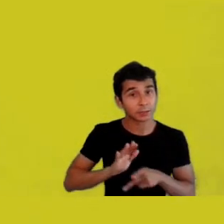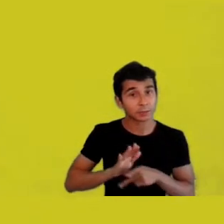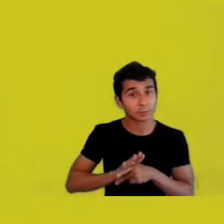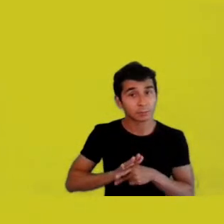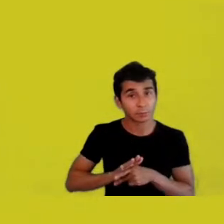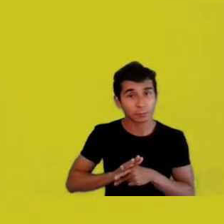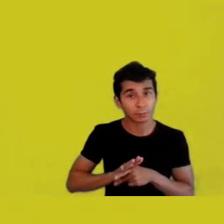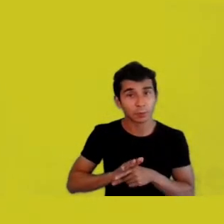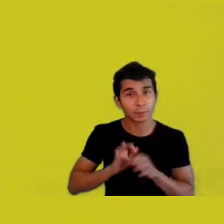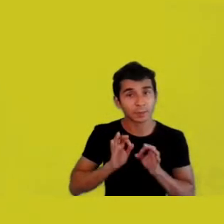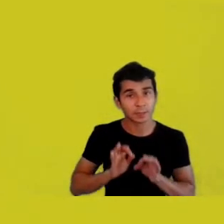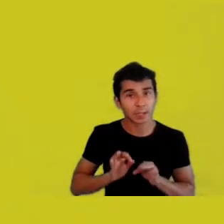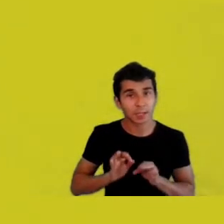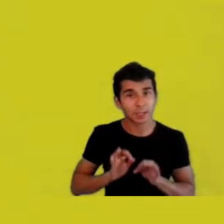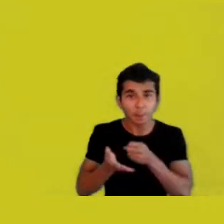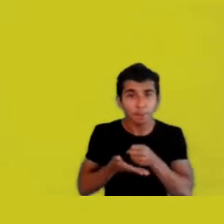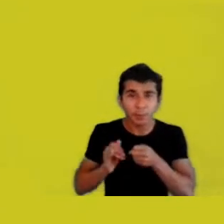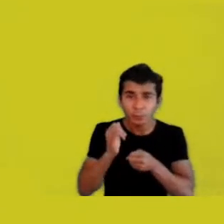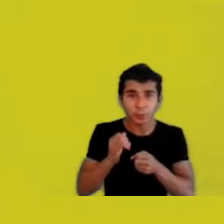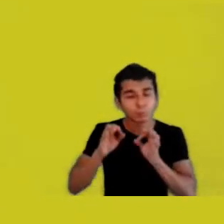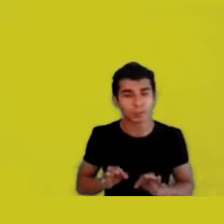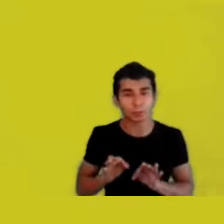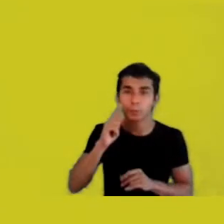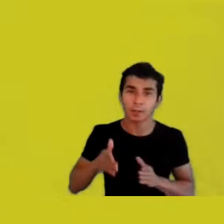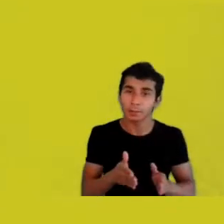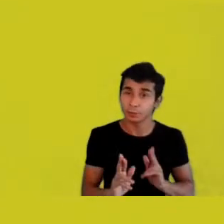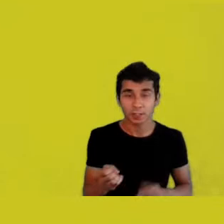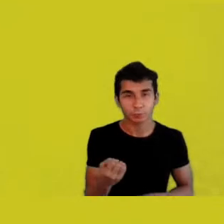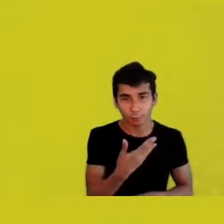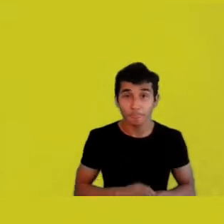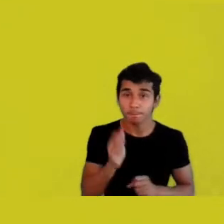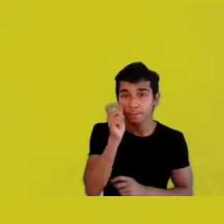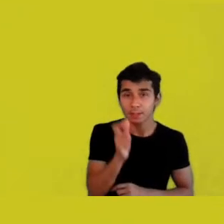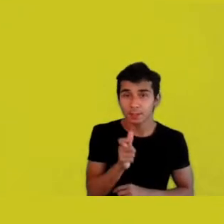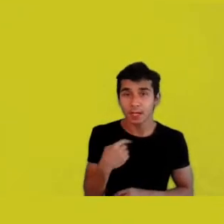Perhaps it would be interesting to approach a more specific case.